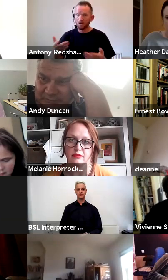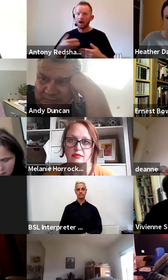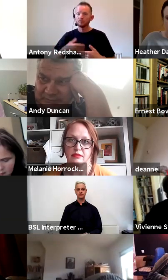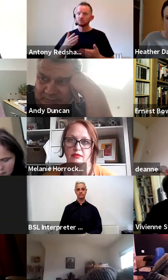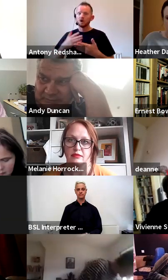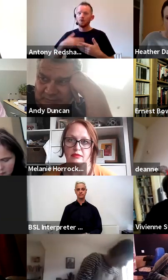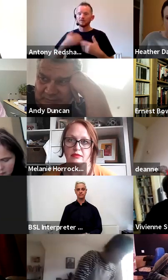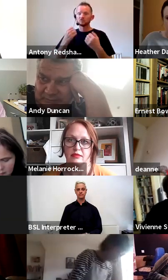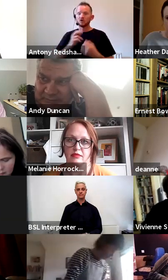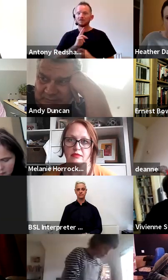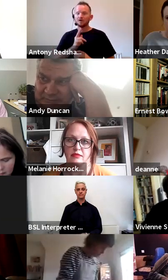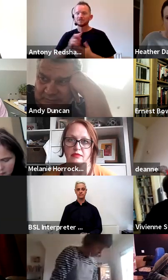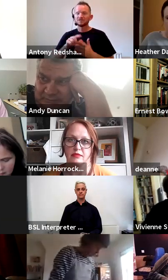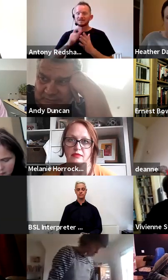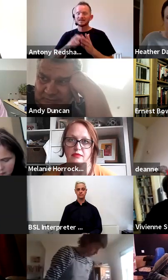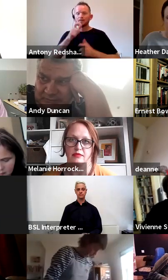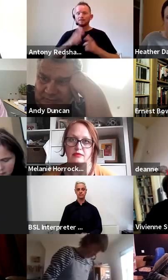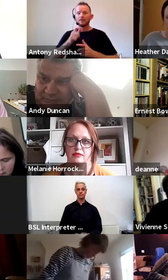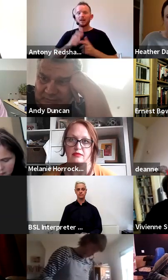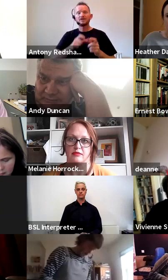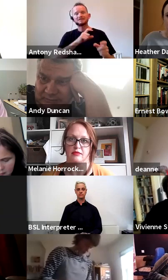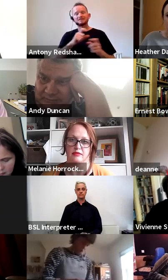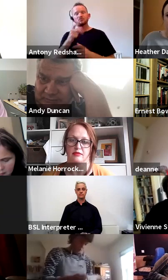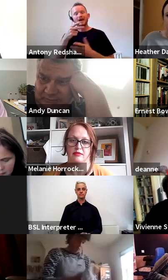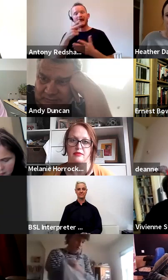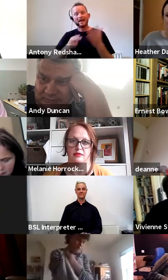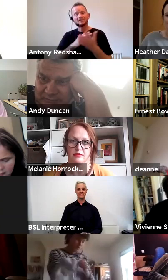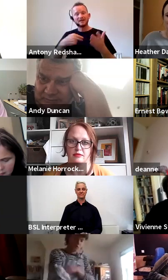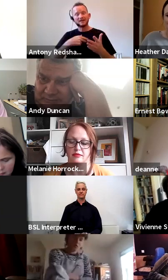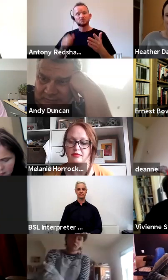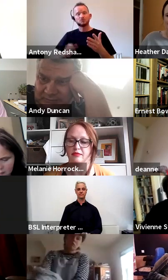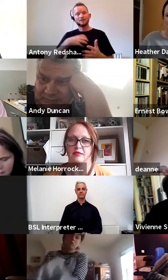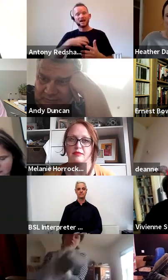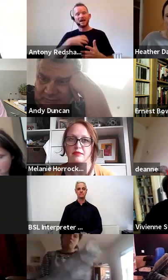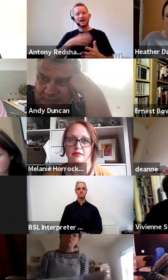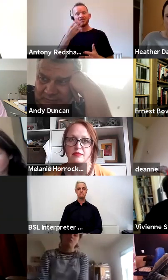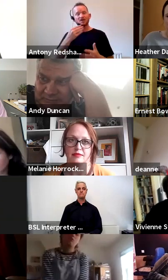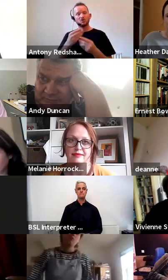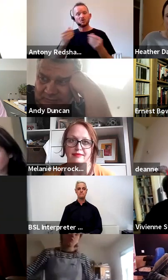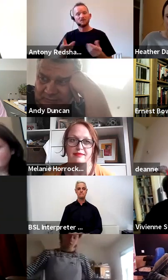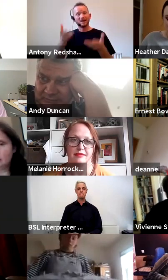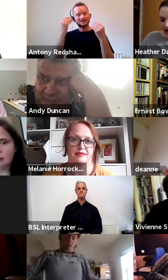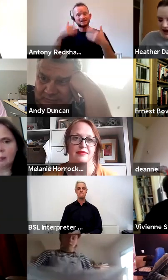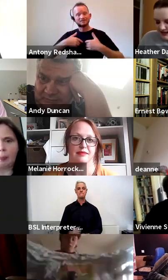I will continue to be if you really let me as your man. Thank you very much for listening, everybody.